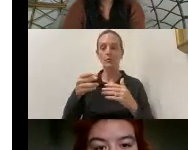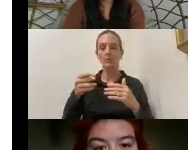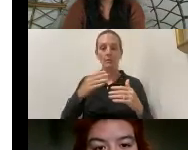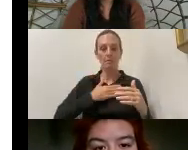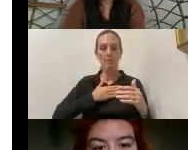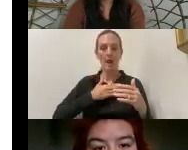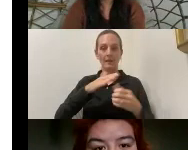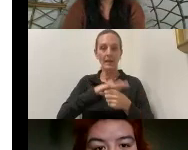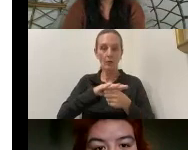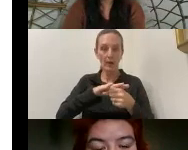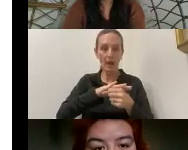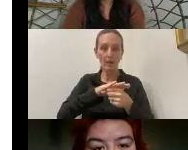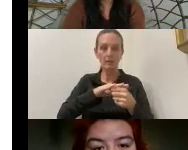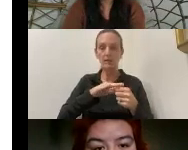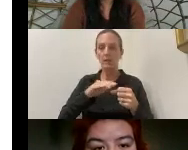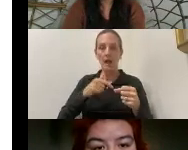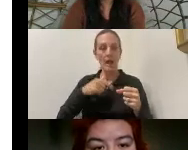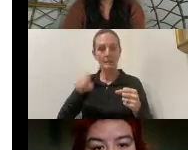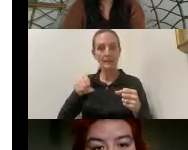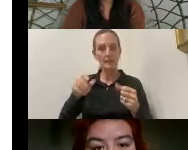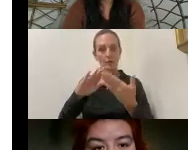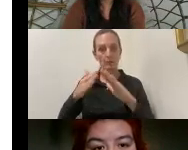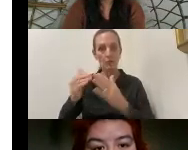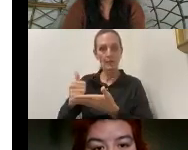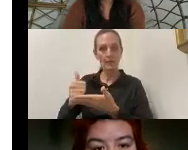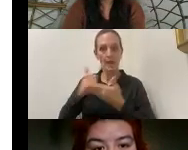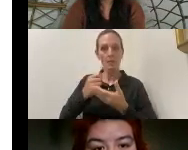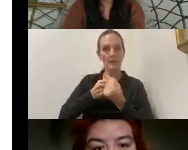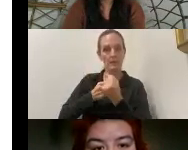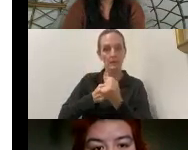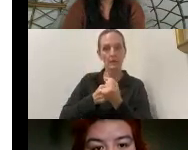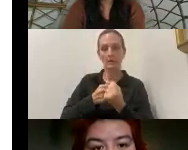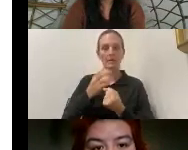and I needed to talk about the future and that's something that wasn't presented to me.